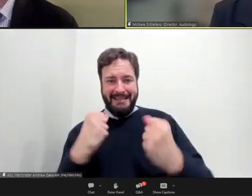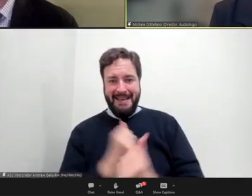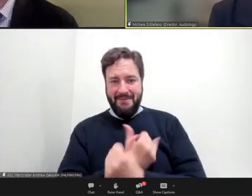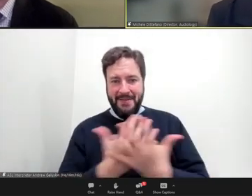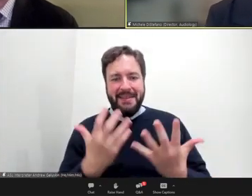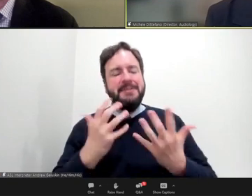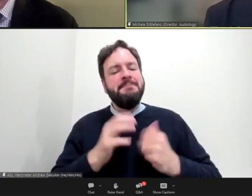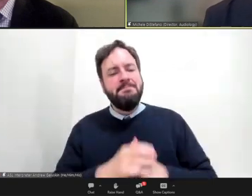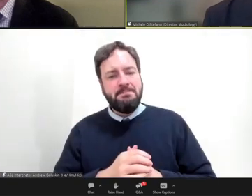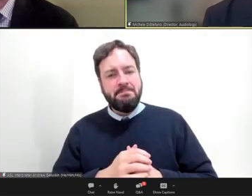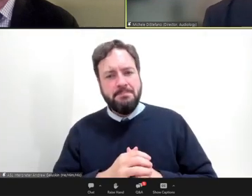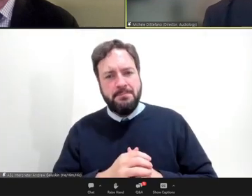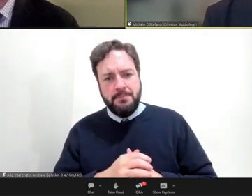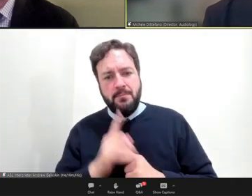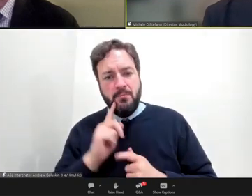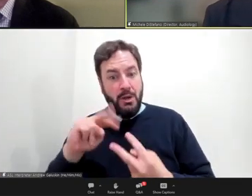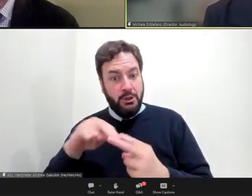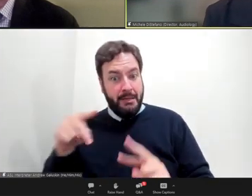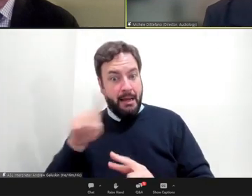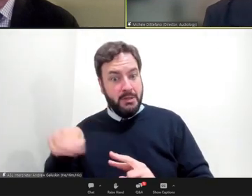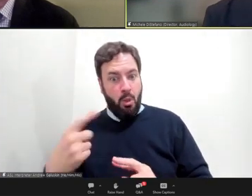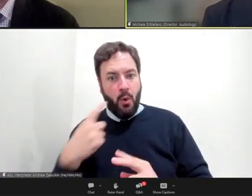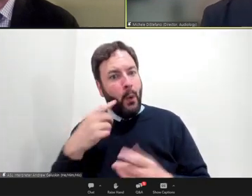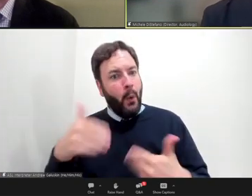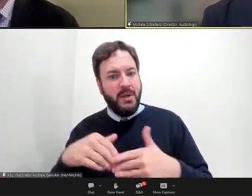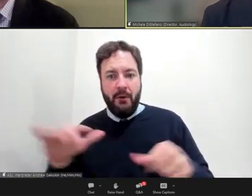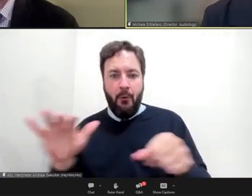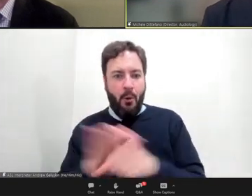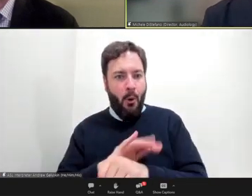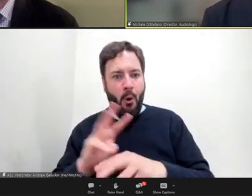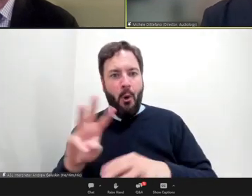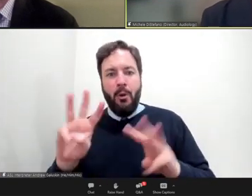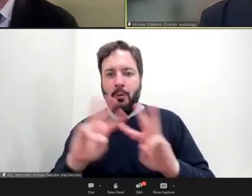everything. Genetics alone could be one whole webinar. So I truly appreciate it.